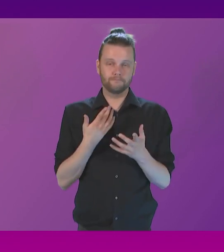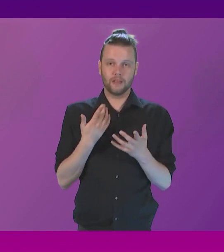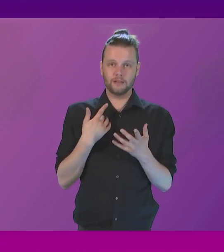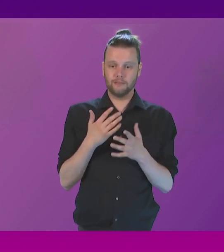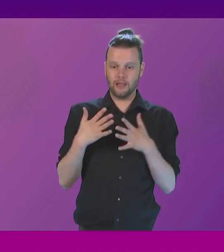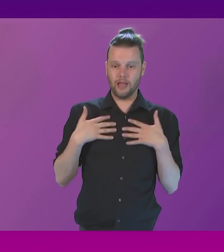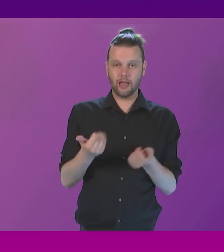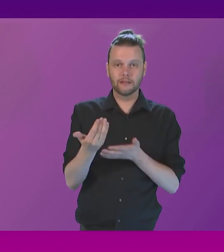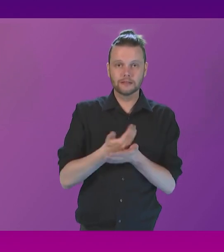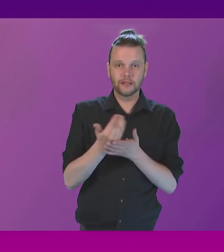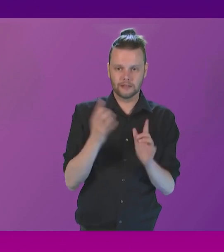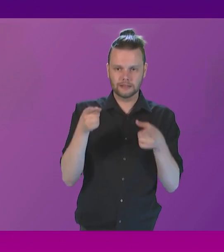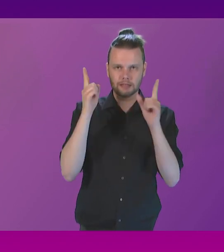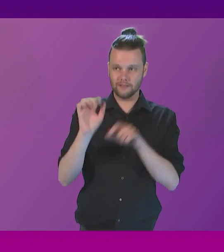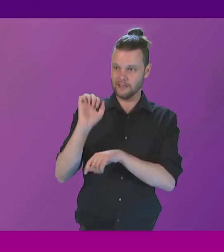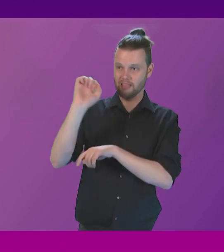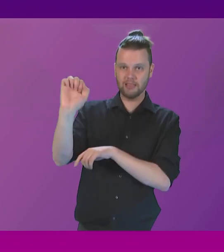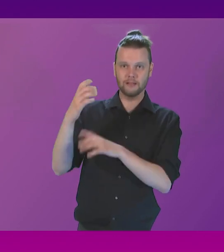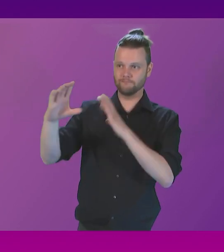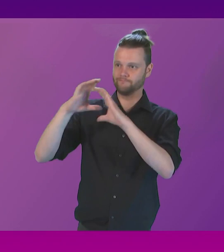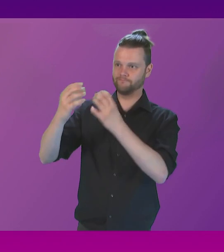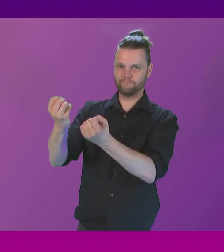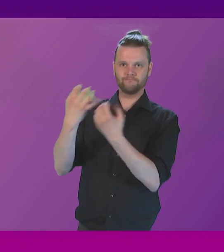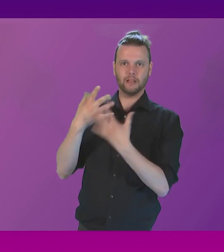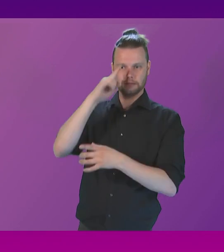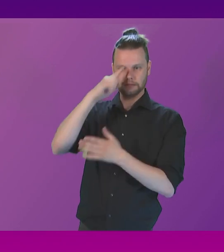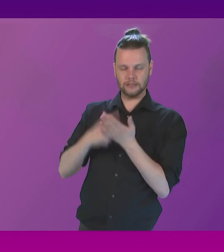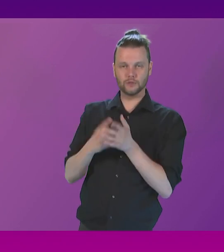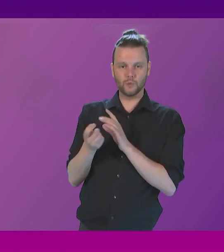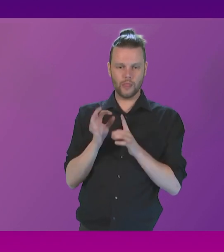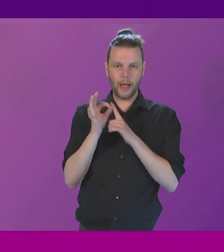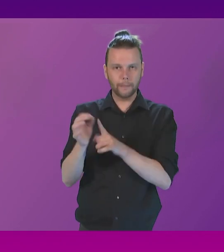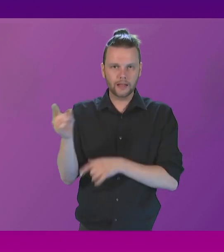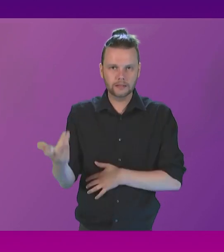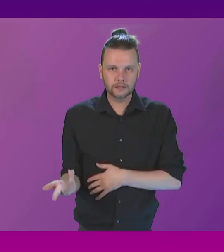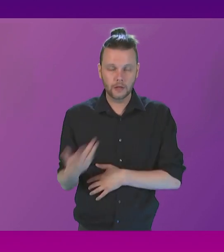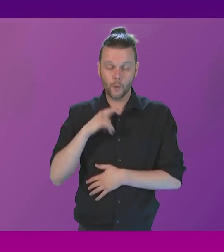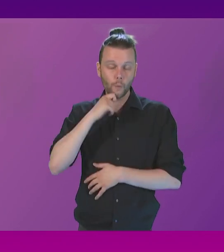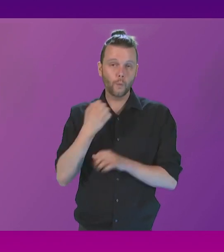Executive to communicate its decision to the applicant, which it will do once the other